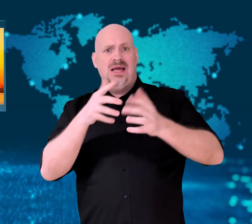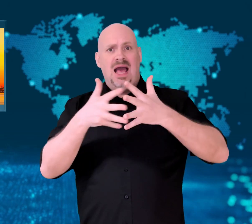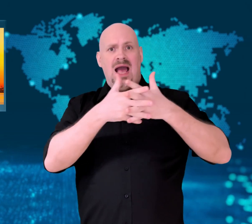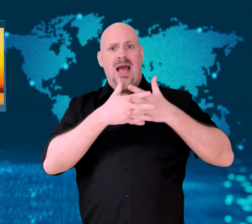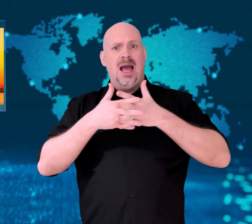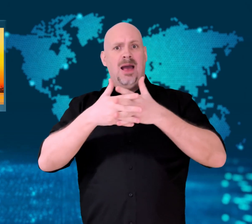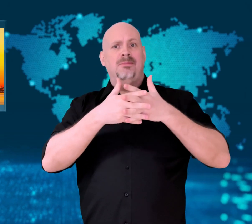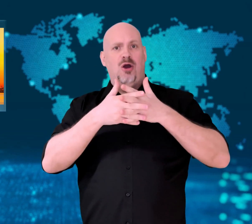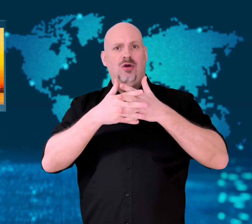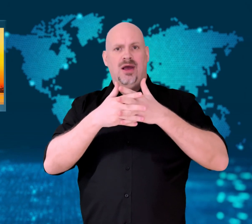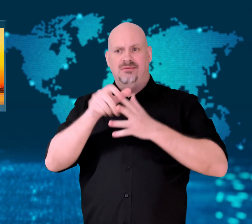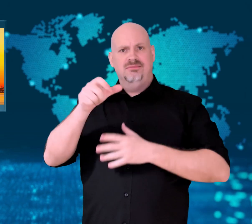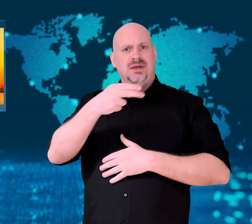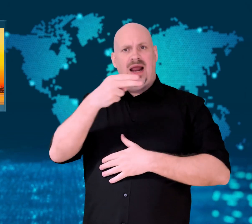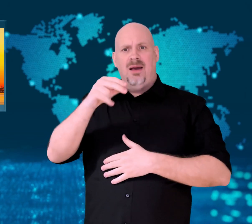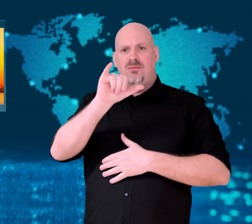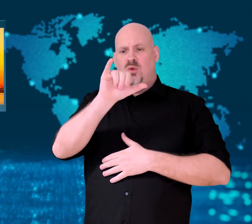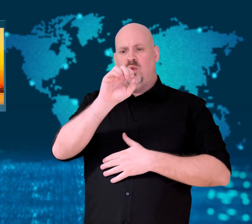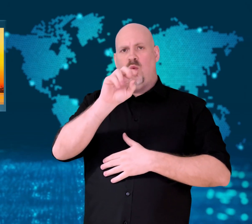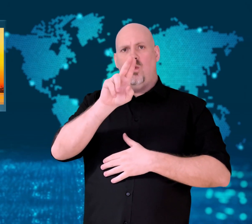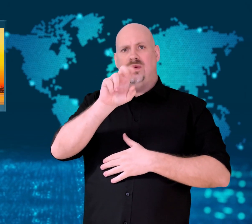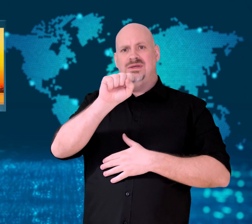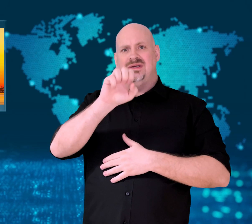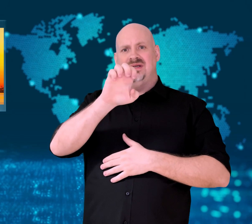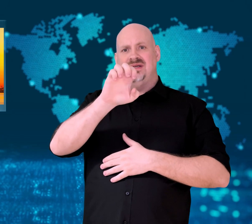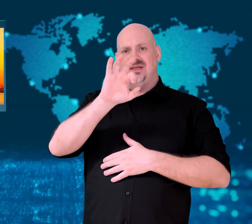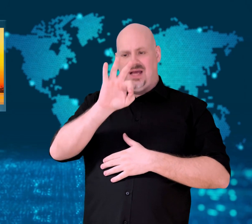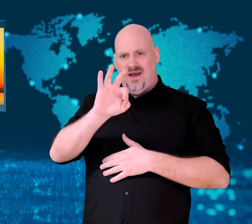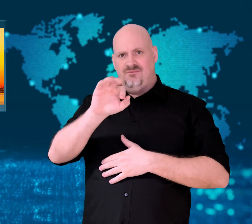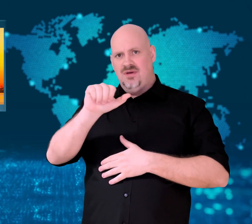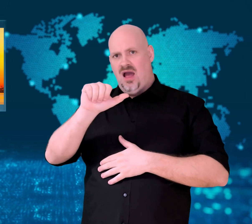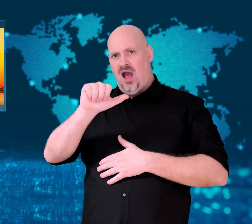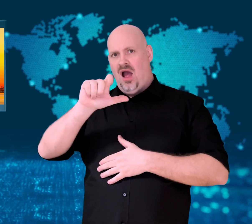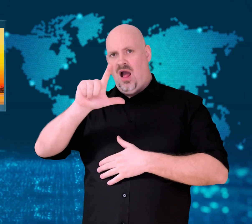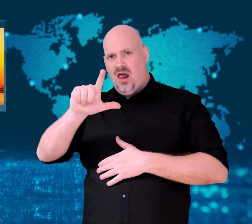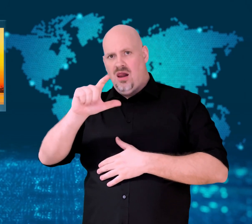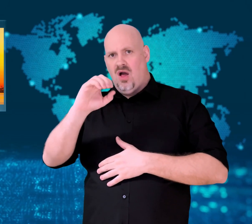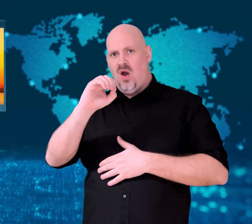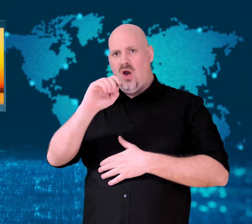Yousef Al Otaiba to the US,